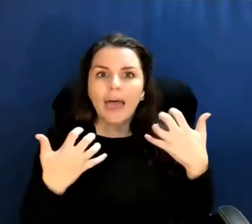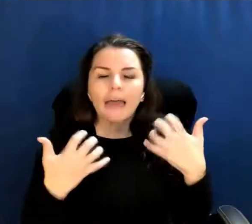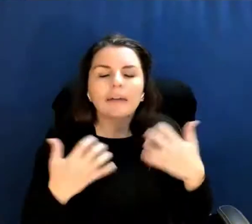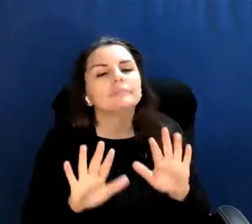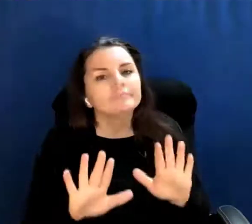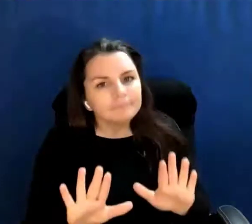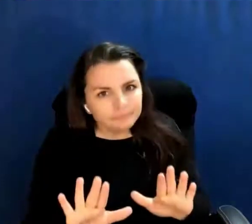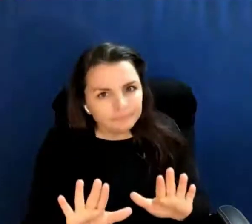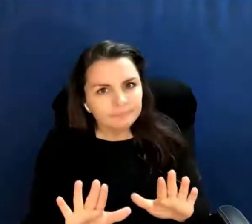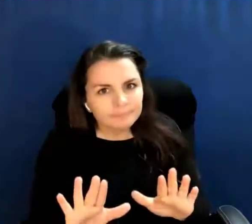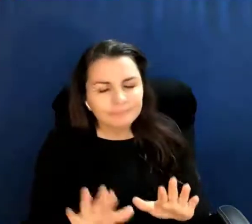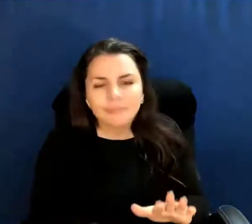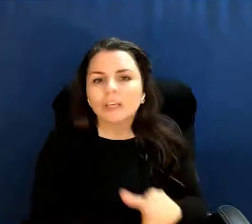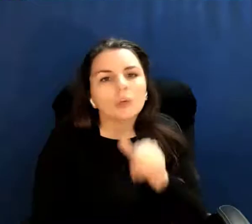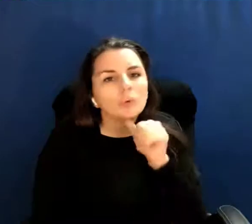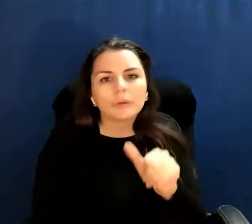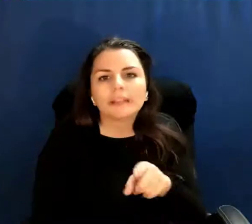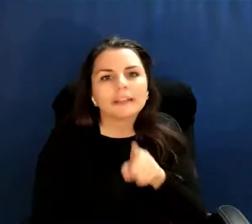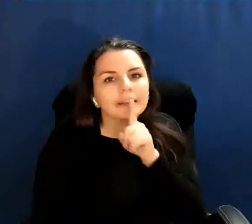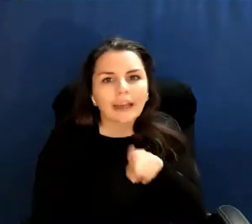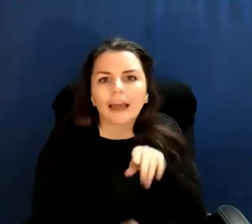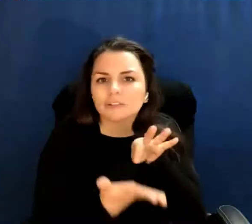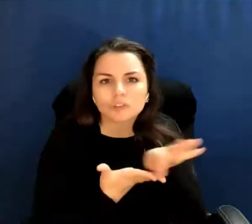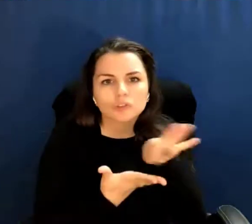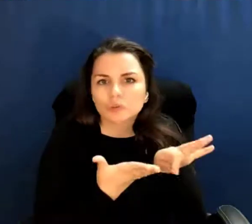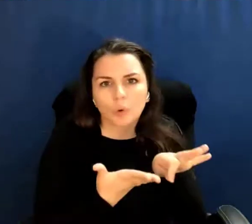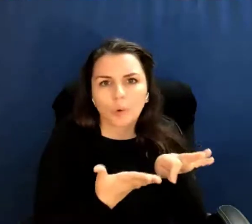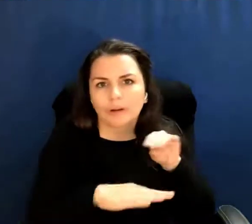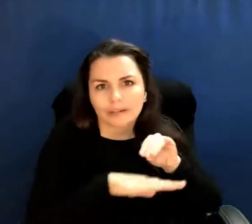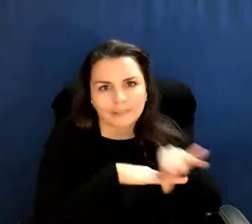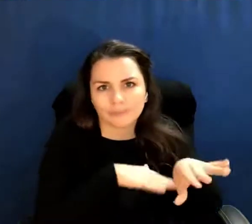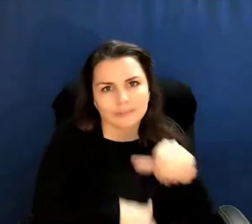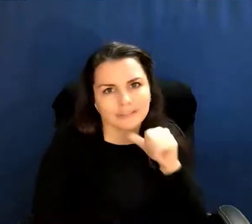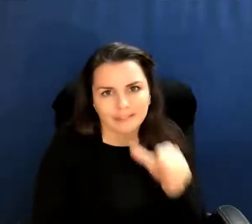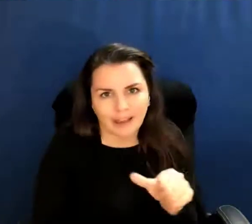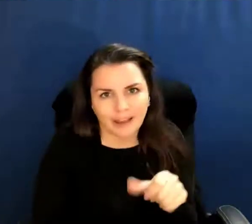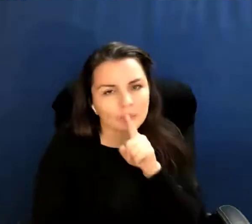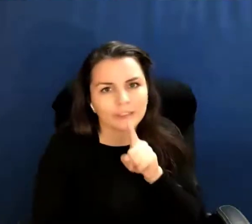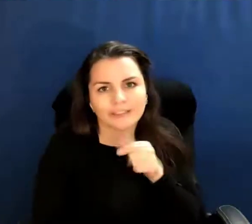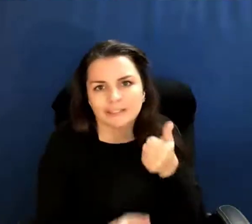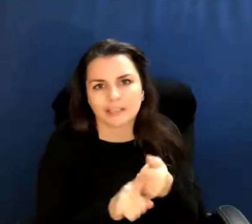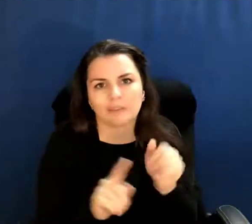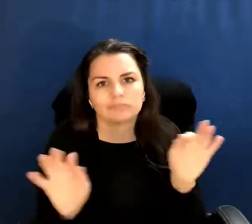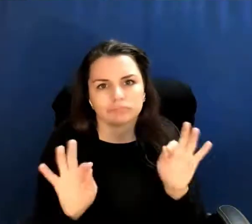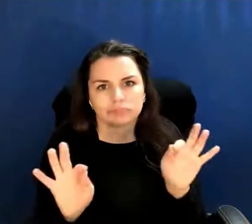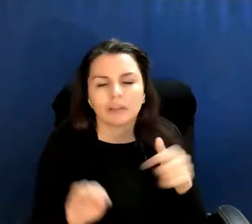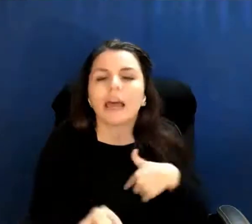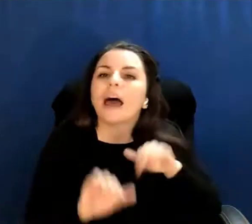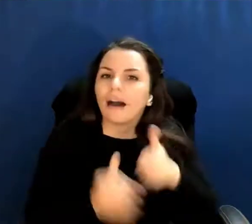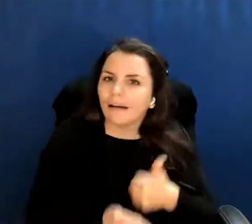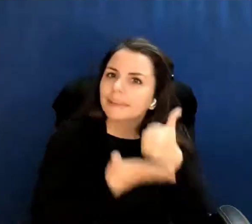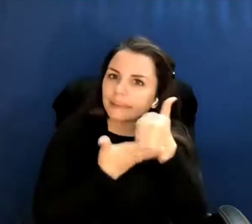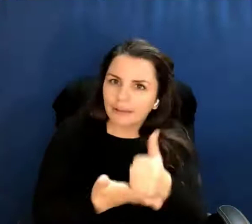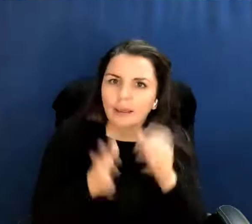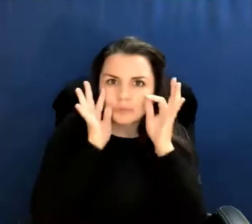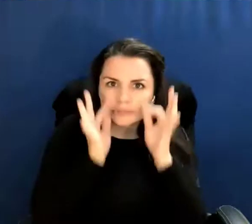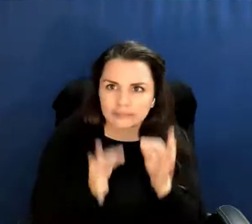and it wasn't really a score driving issue. So, I can help you sort of sort through that and decide where you really need to focus your energies.